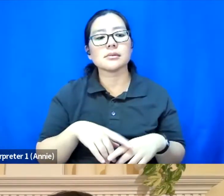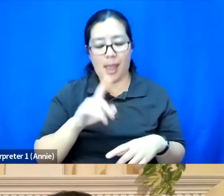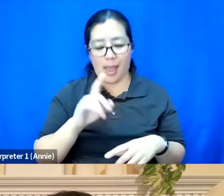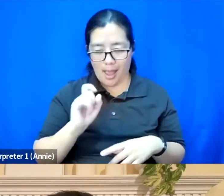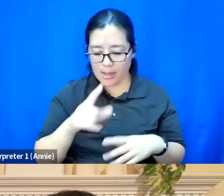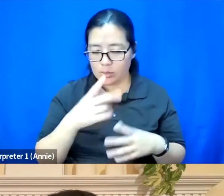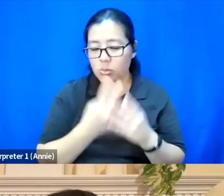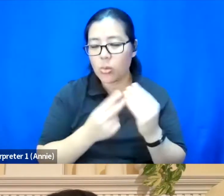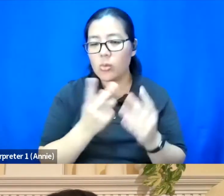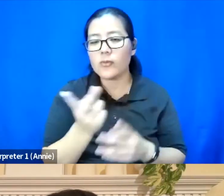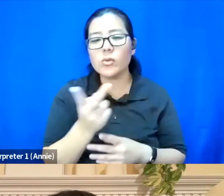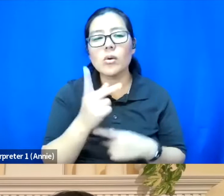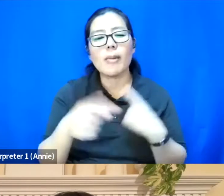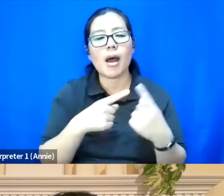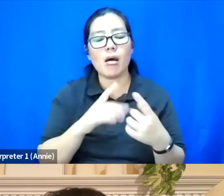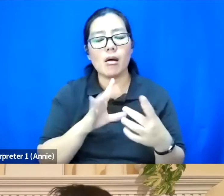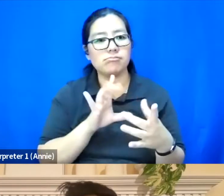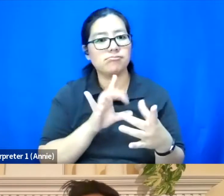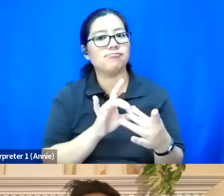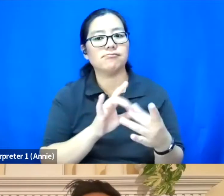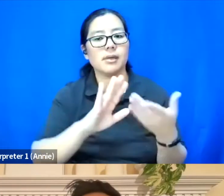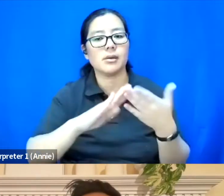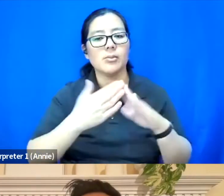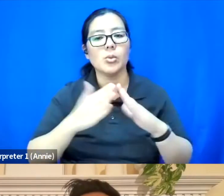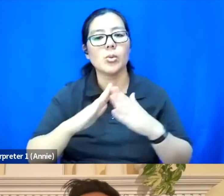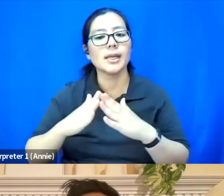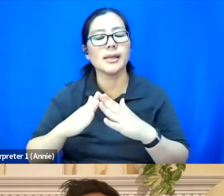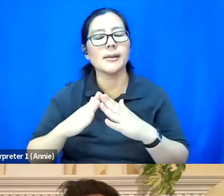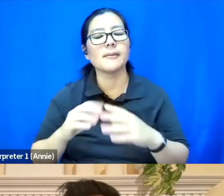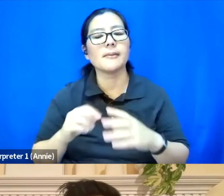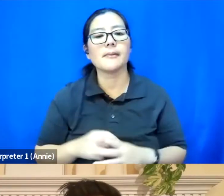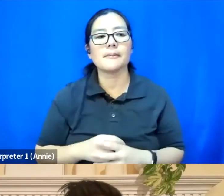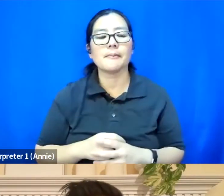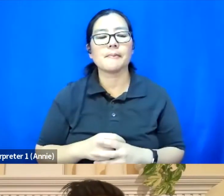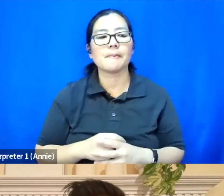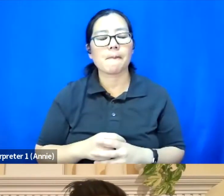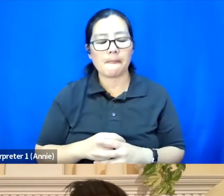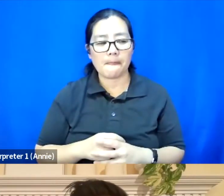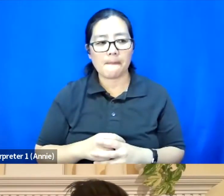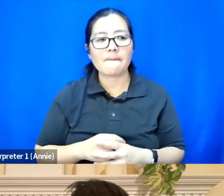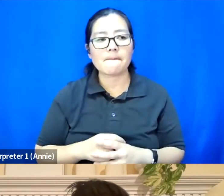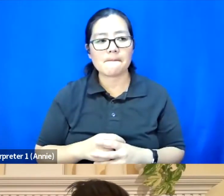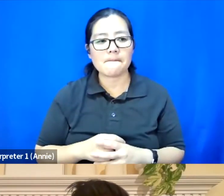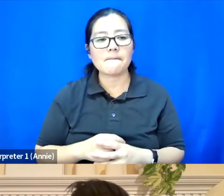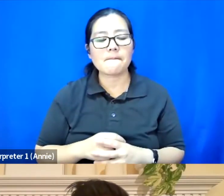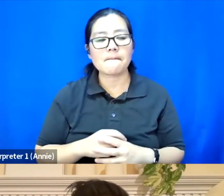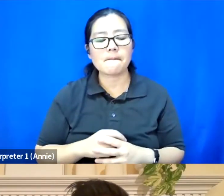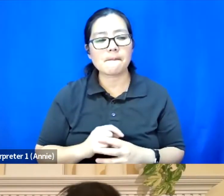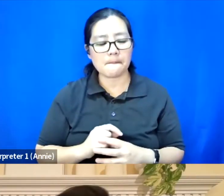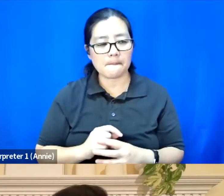I write these in order to -- to find other people or to, like, to, kind of -- it's a shot in the dark, sort of, to search for --